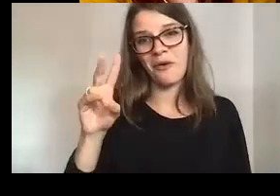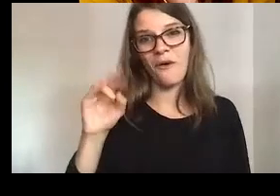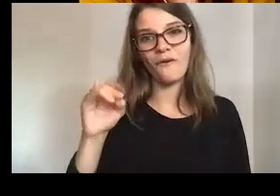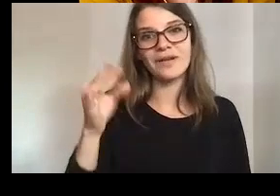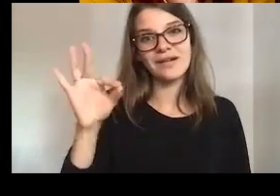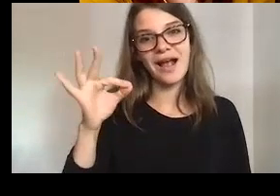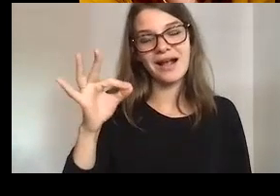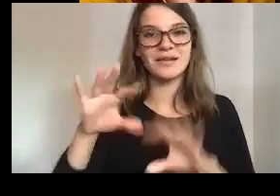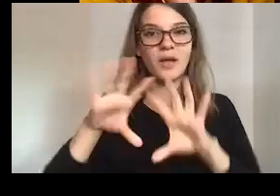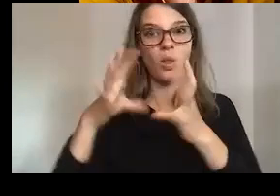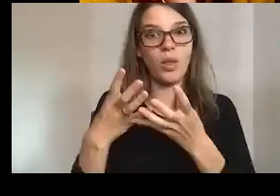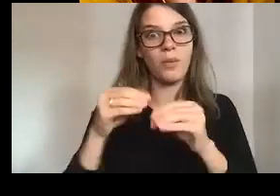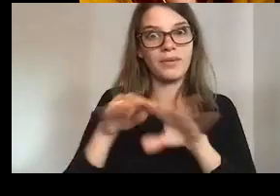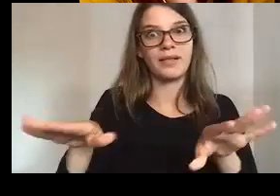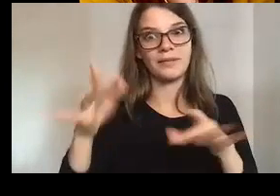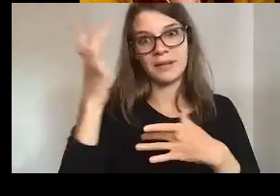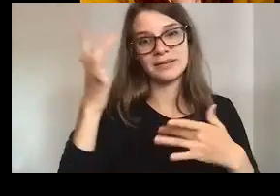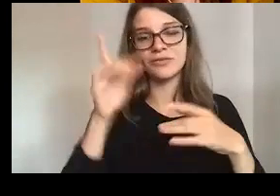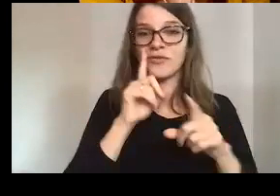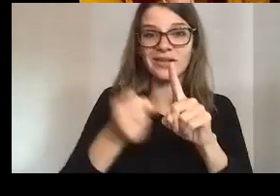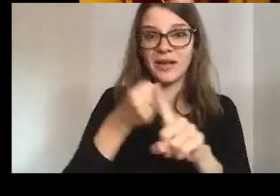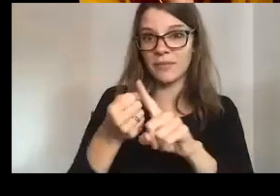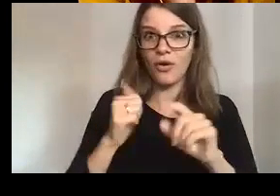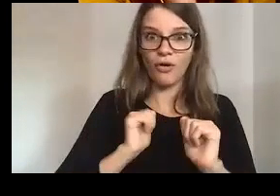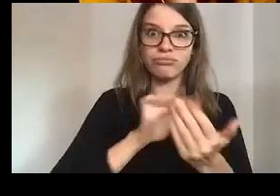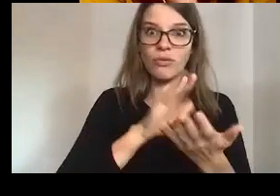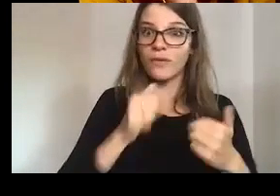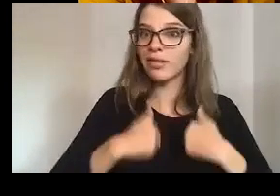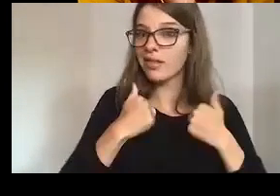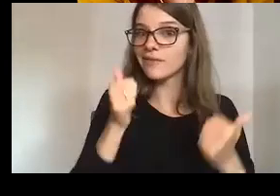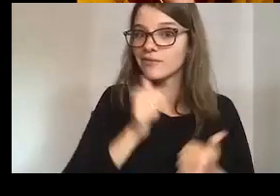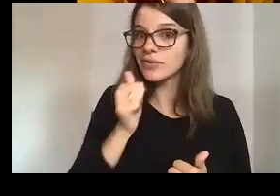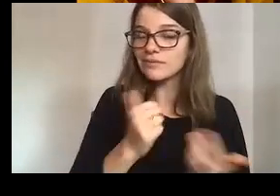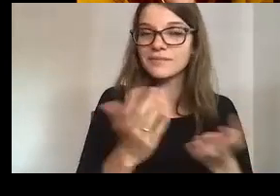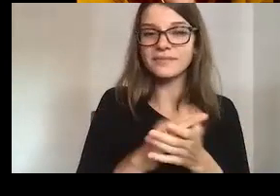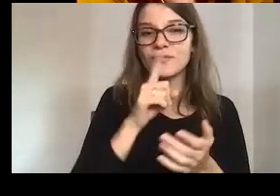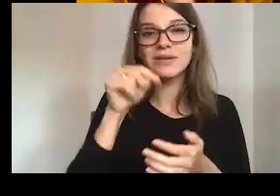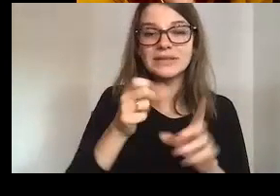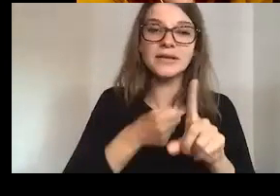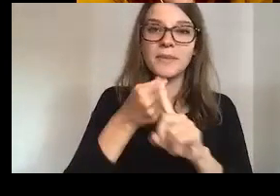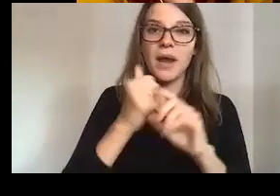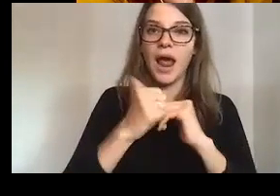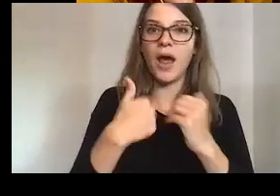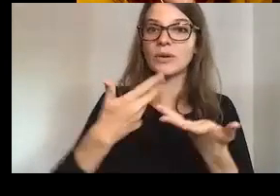pandemic has impacted how we live our lives and this is really impacting how we interact with